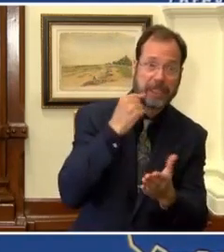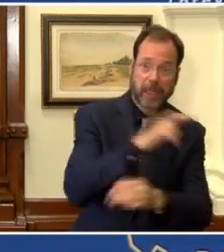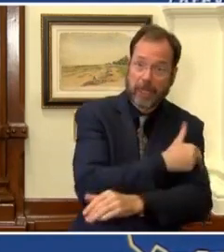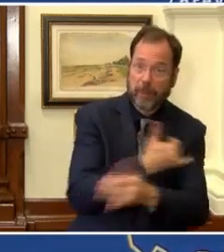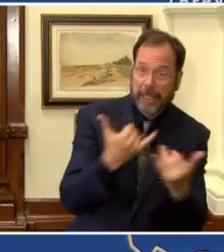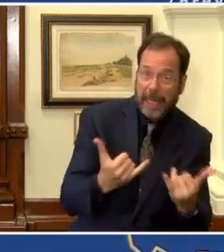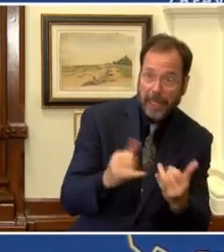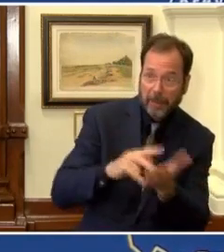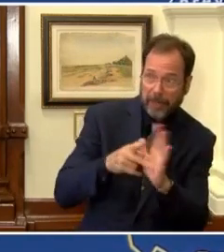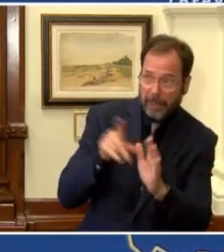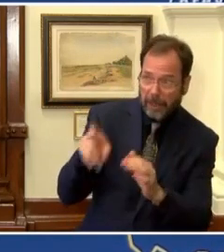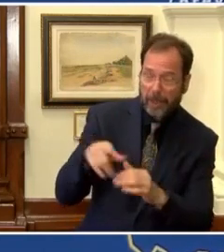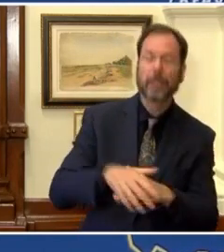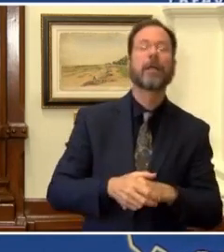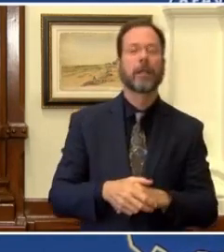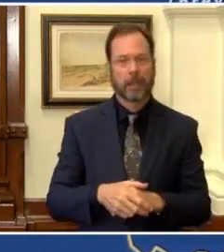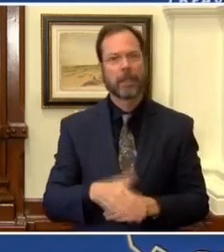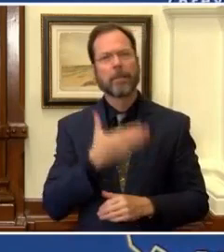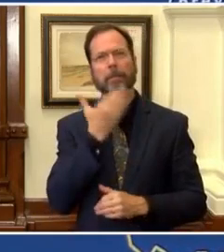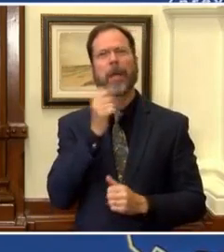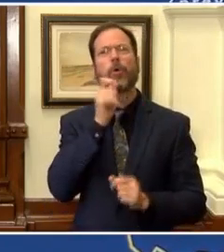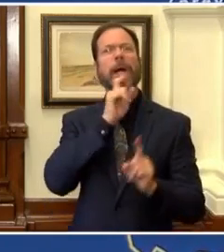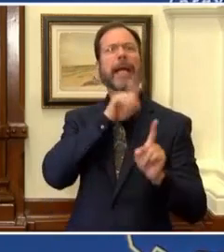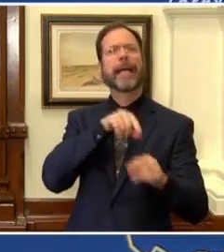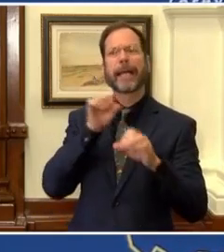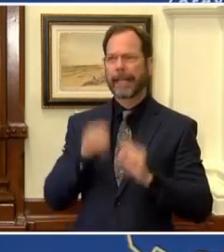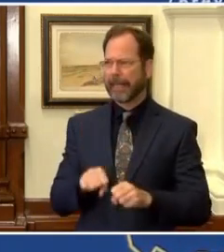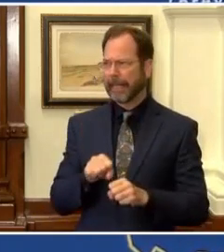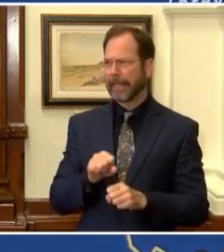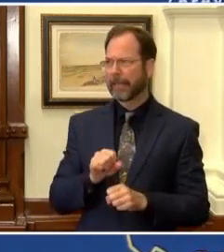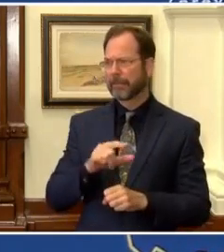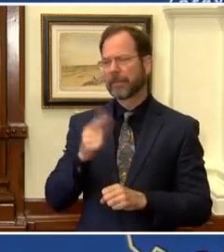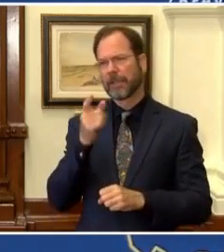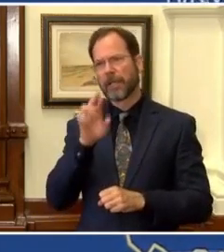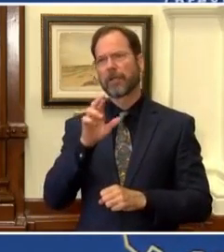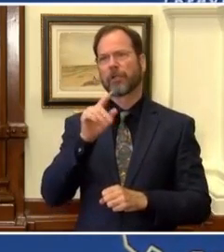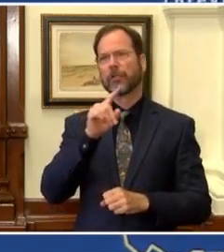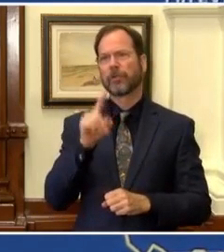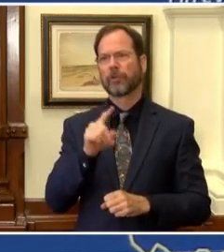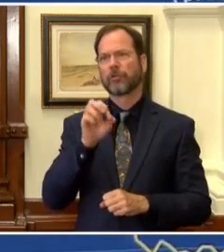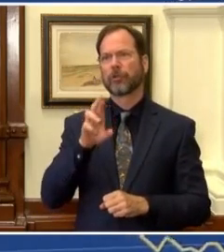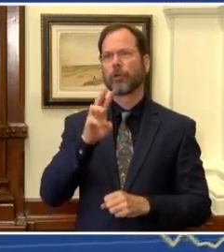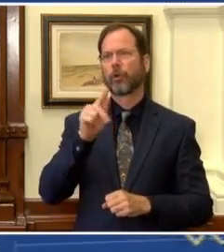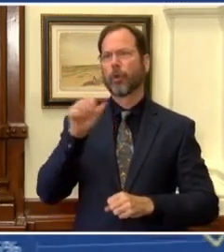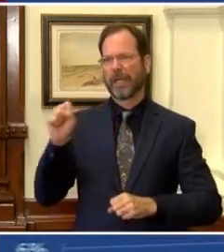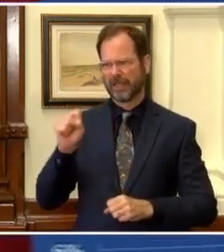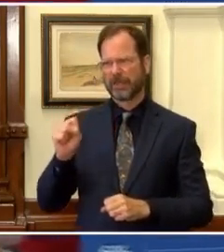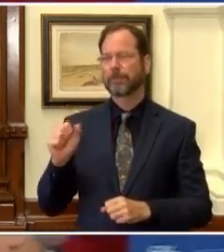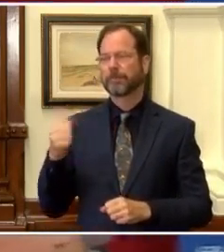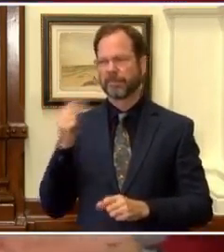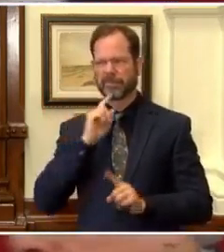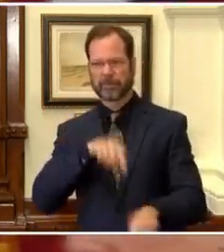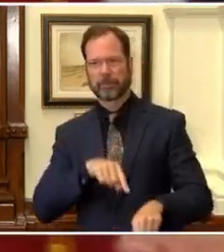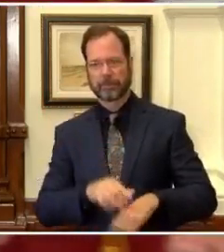ANTONIO. ARE YOU HELPING SAN ANTONIO RIGHT NOW? JUST SO I CAN MAKE SURE I PERCENT A QUESTION DEATH ARE WE SURGING? I THINK THE BEST PERSON TO